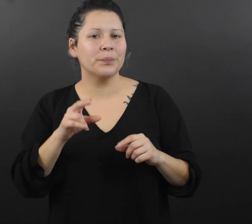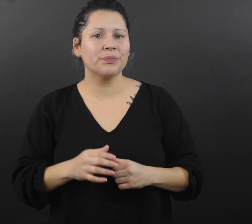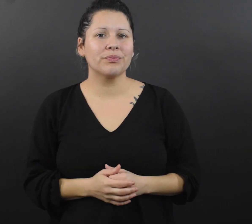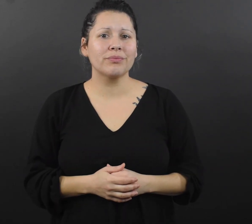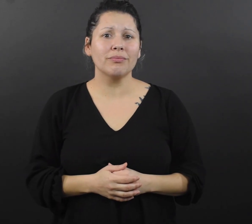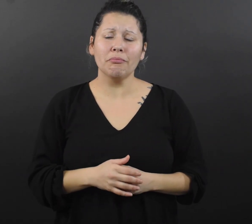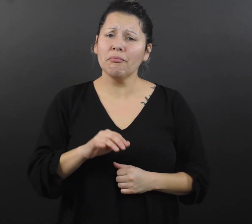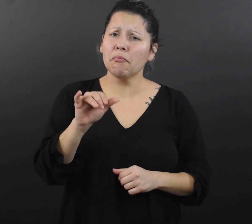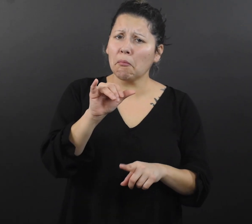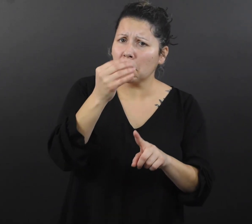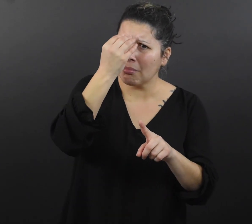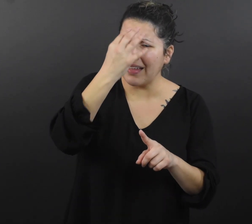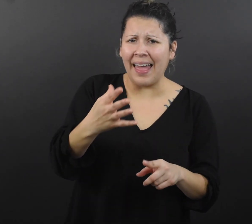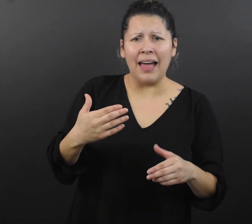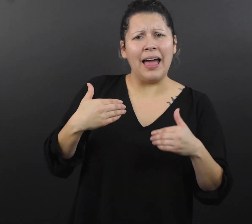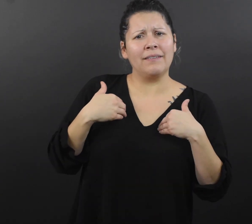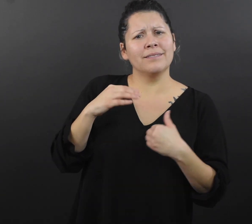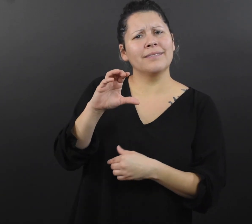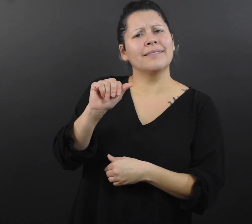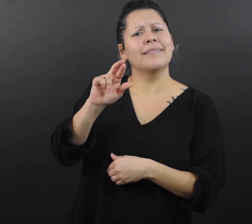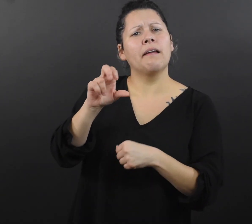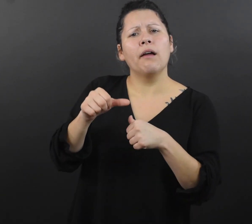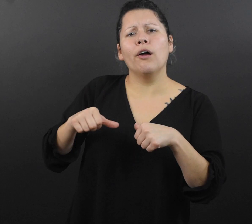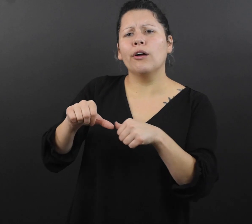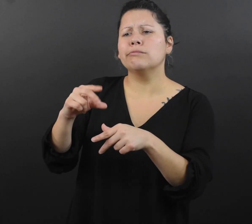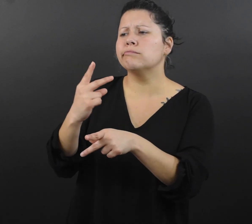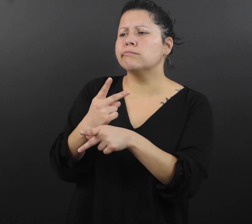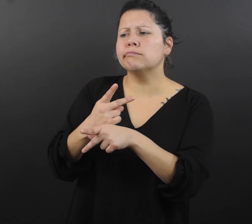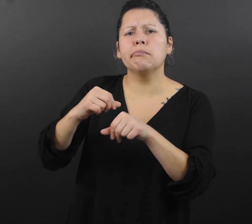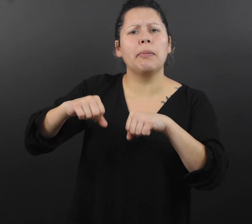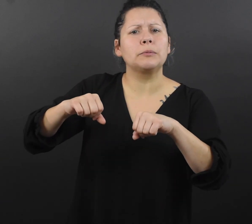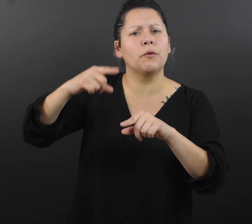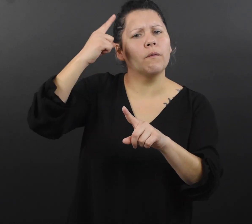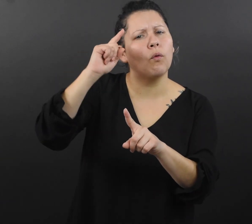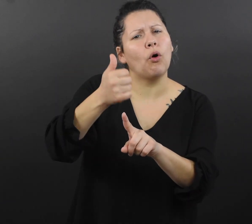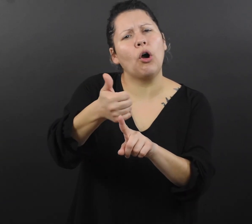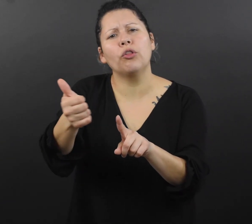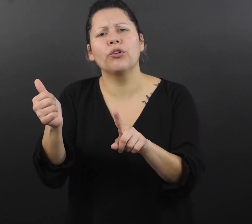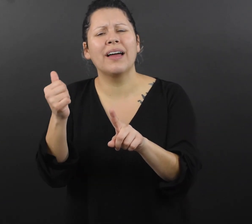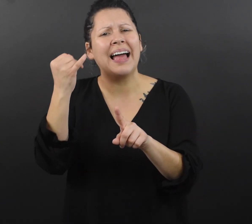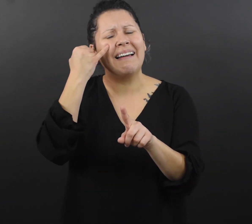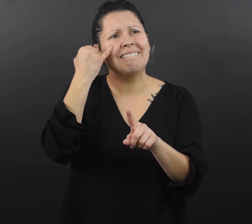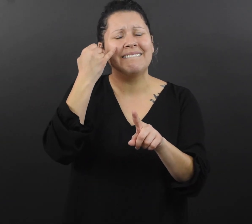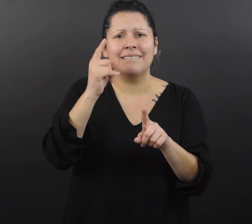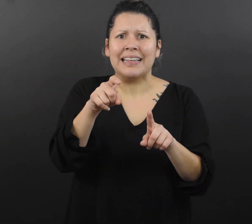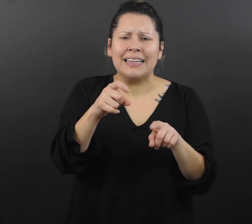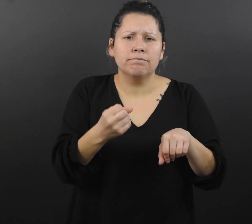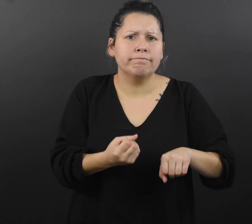and so there’s care available for other things that they might need to be hospitalized for, from surgeries to accidents.”